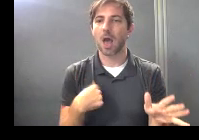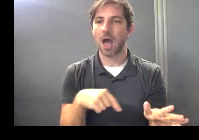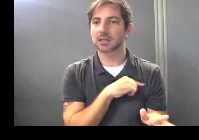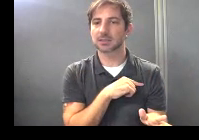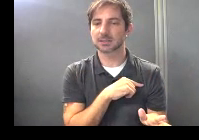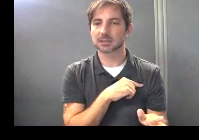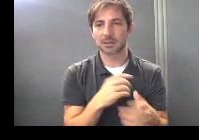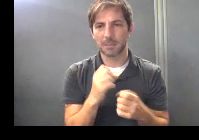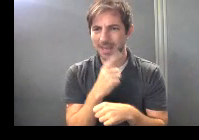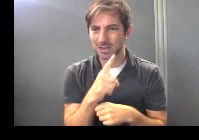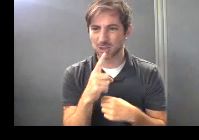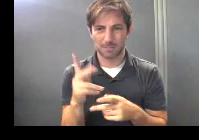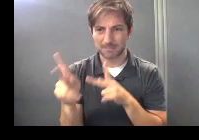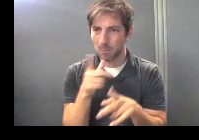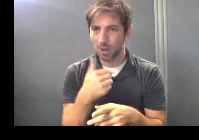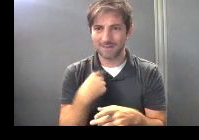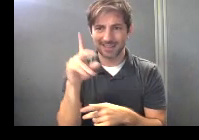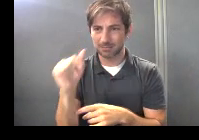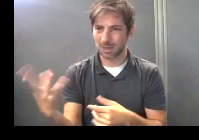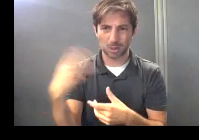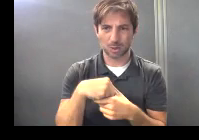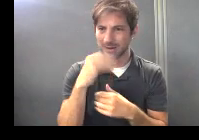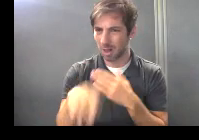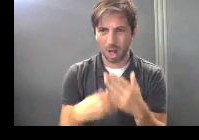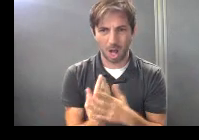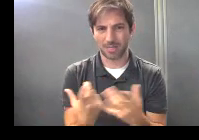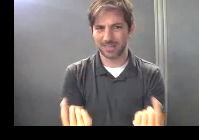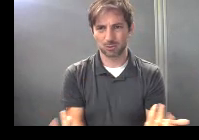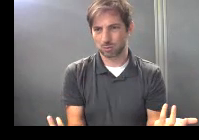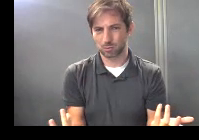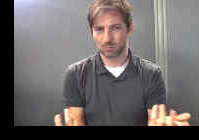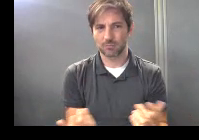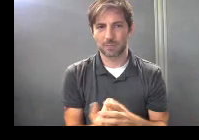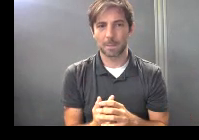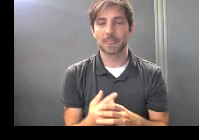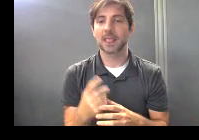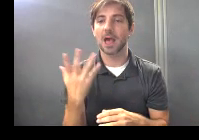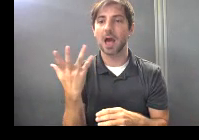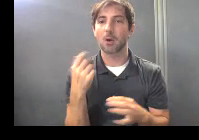IN EVERYTHING YOU DO. I WANT TO MAKE A NOTE ABOUT CUSTOMER SERVICE